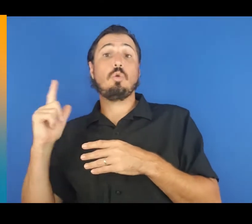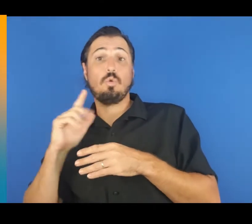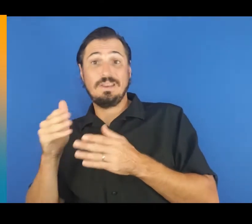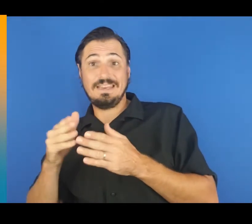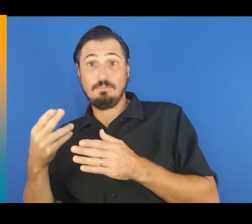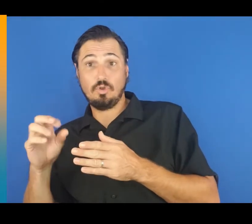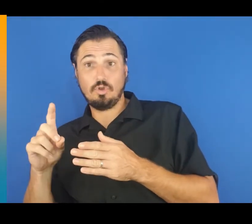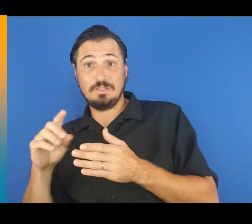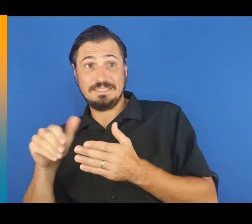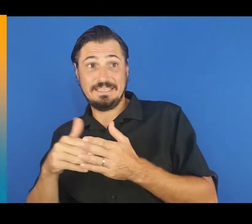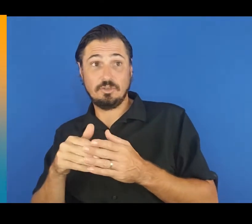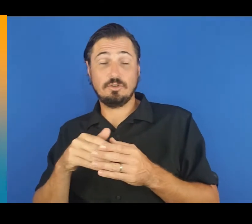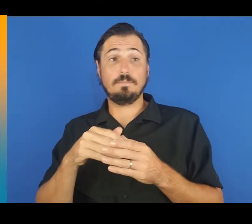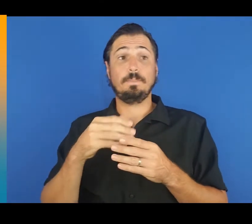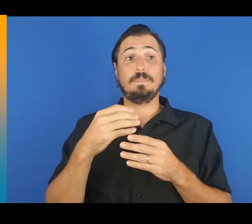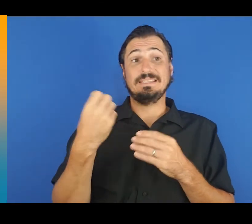Market, all from noon to 3 p.m.